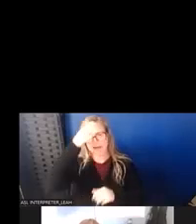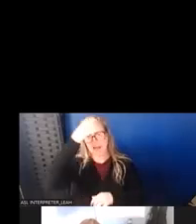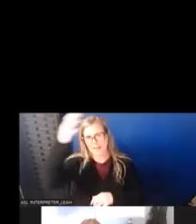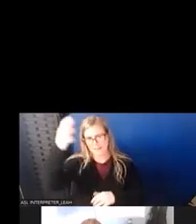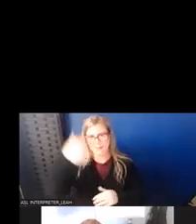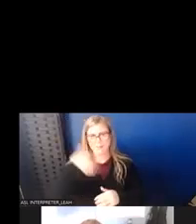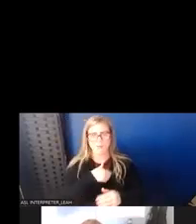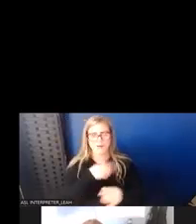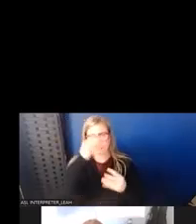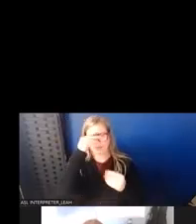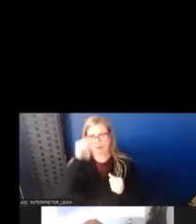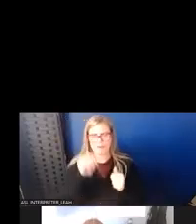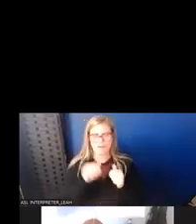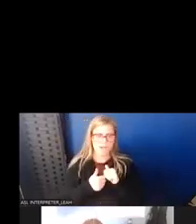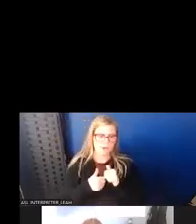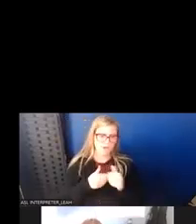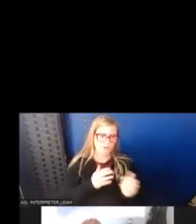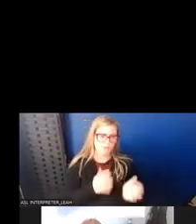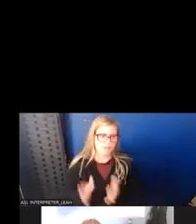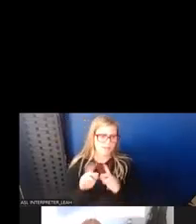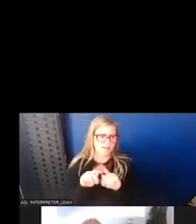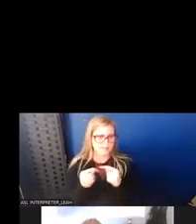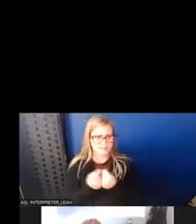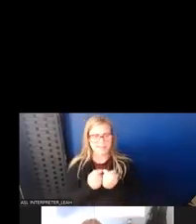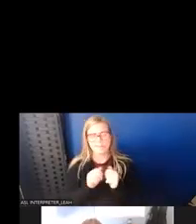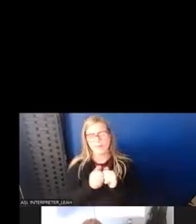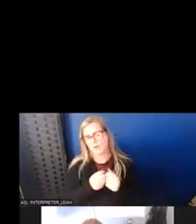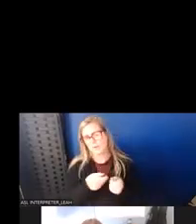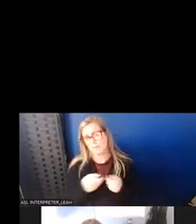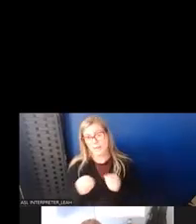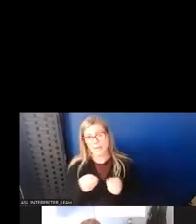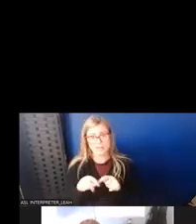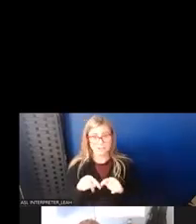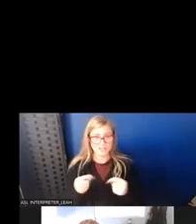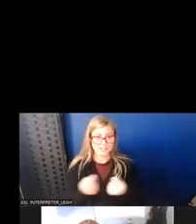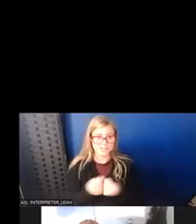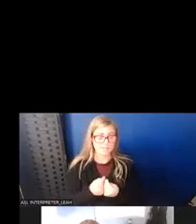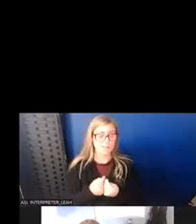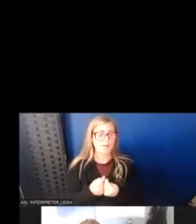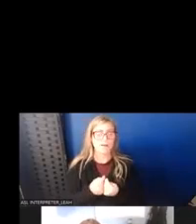team, how do you manage a team and how do you best think about